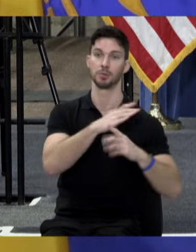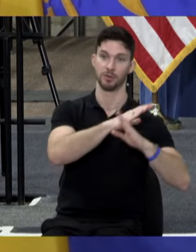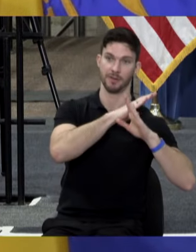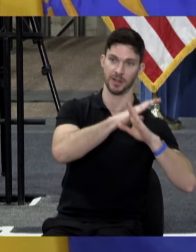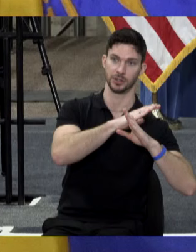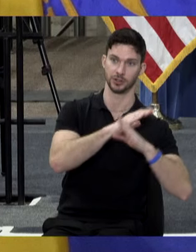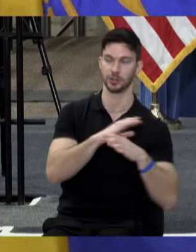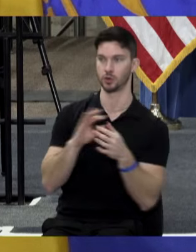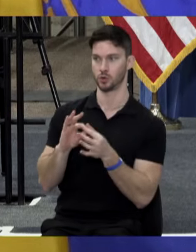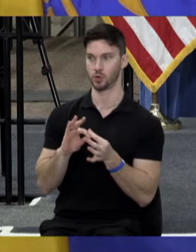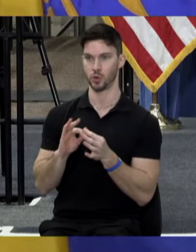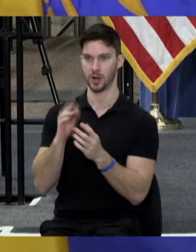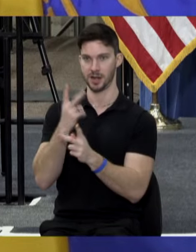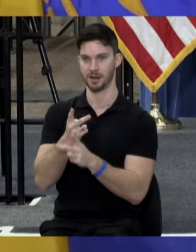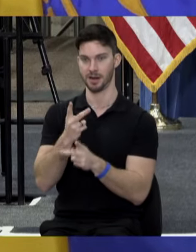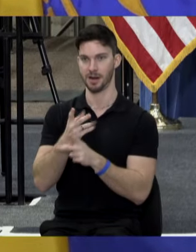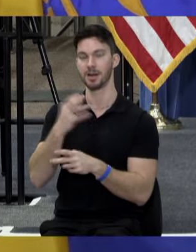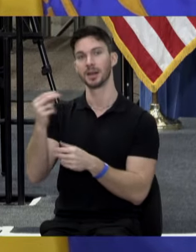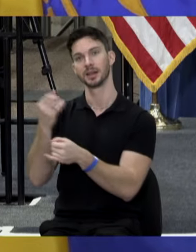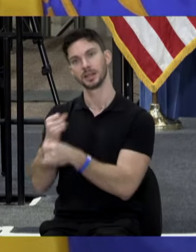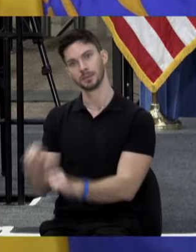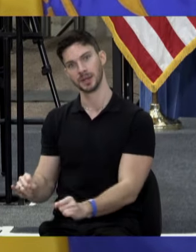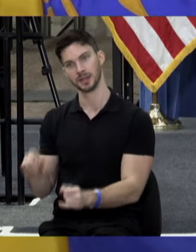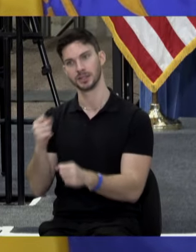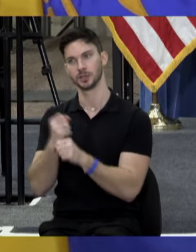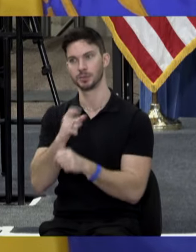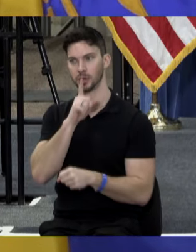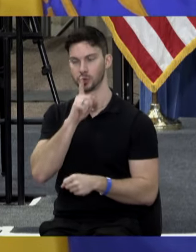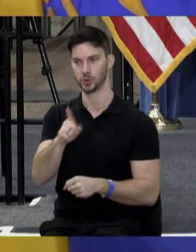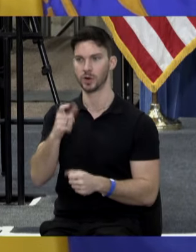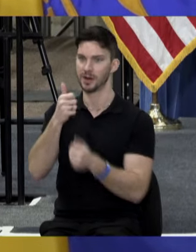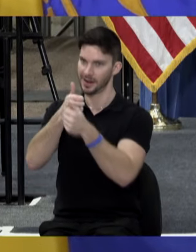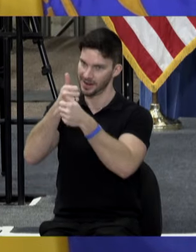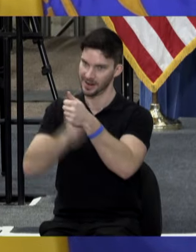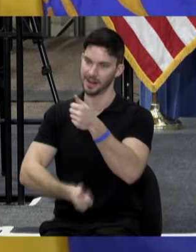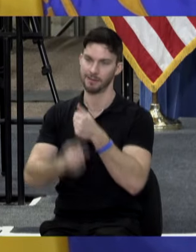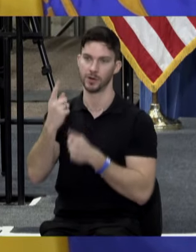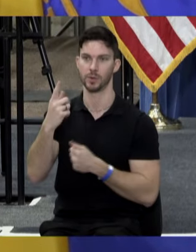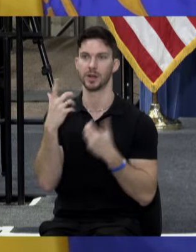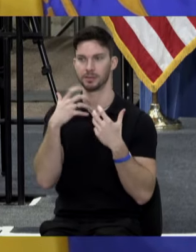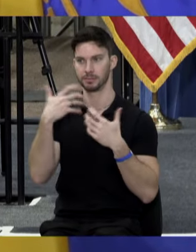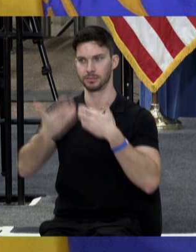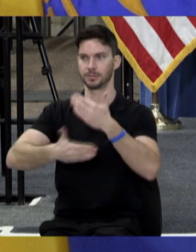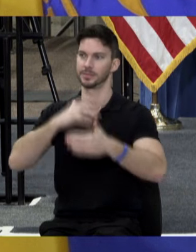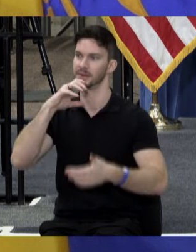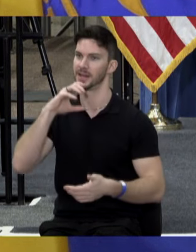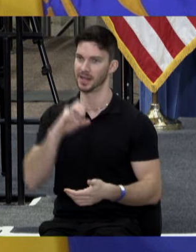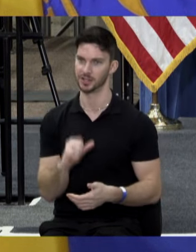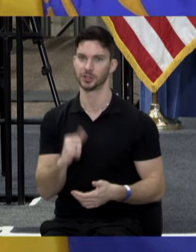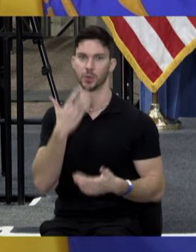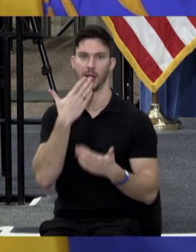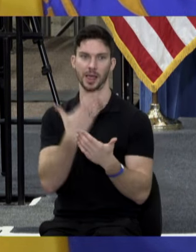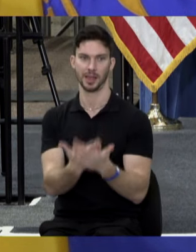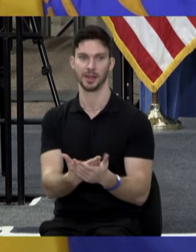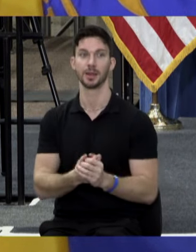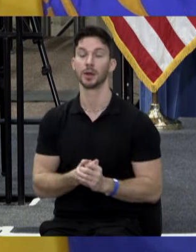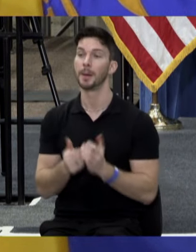independence to keep Americans healthy and help every person age well. Most of us will need care